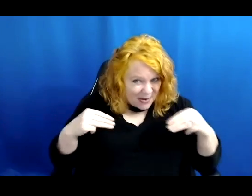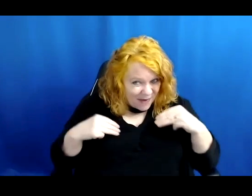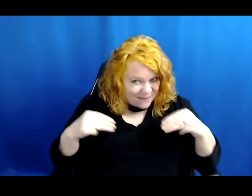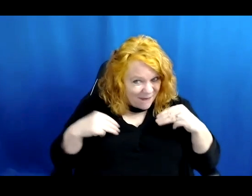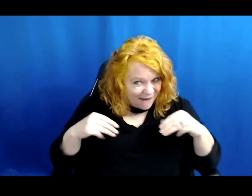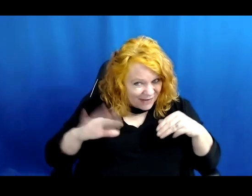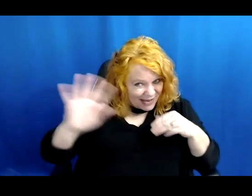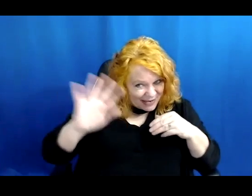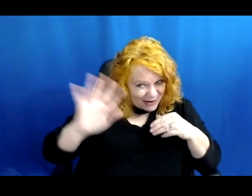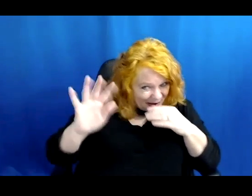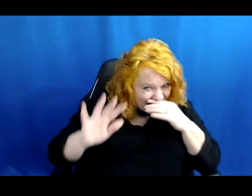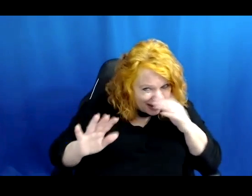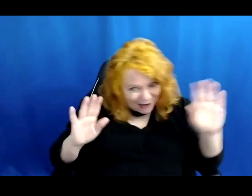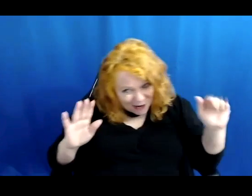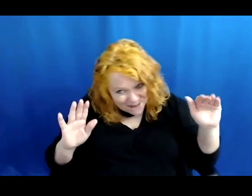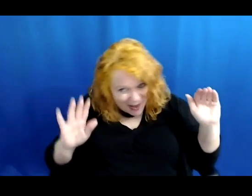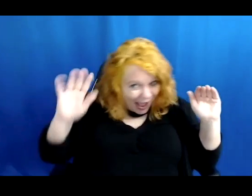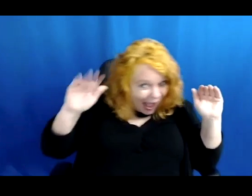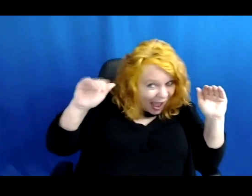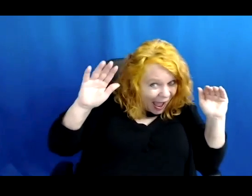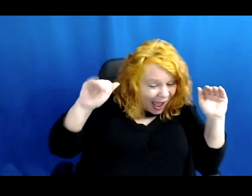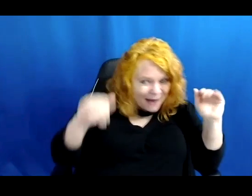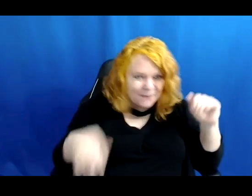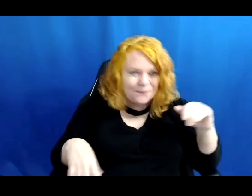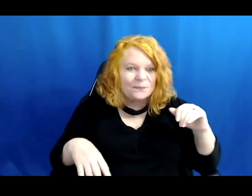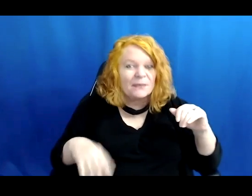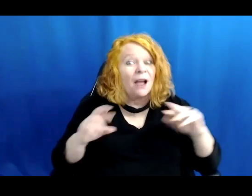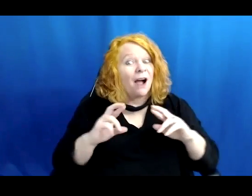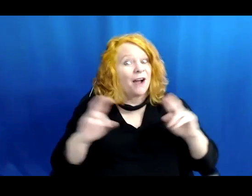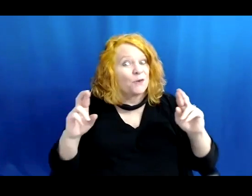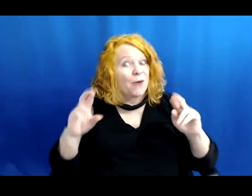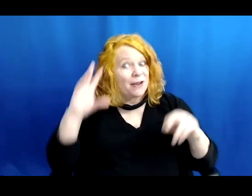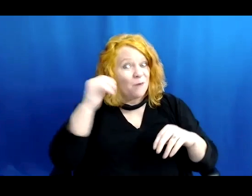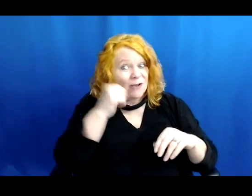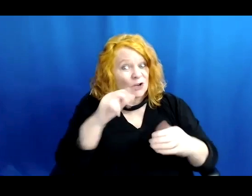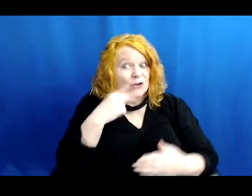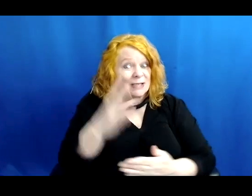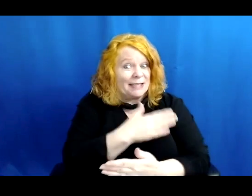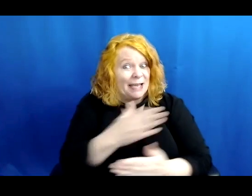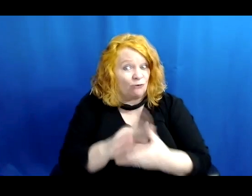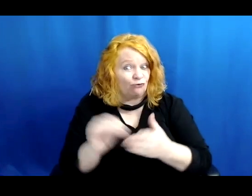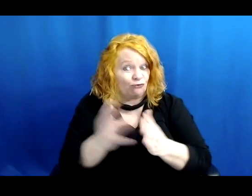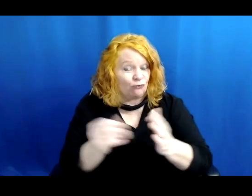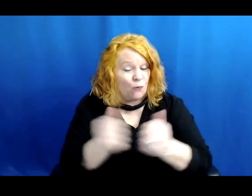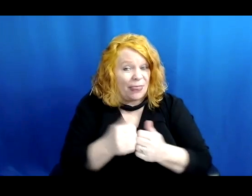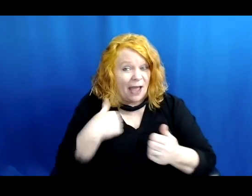Midwest Marvin! Goodbye. Goodbye! Are you ready, boys and girls, to sing the song with me? Big Marvin and Midwest Marvin,